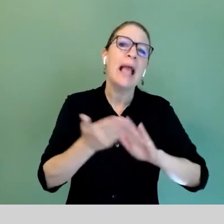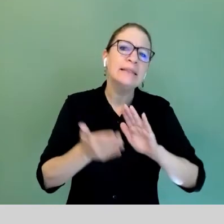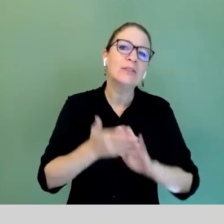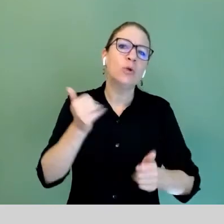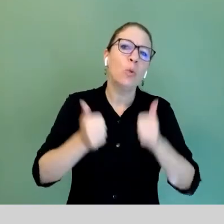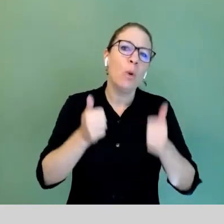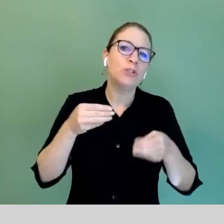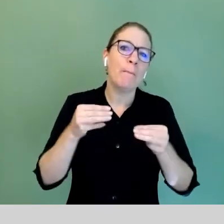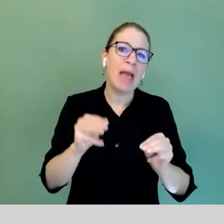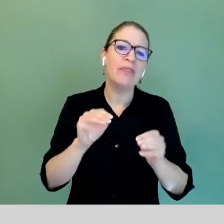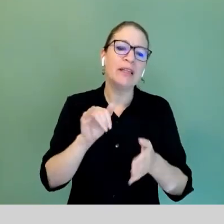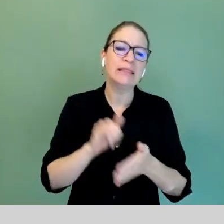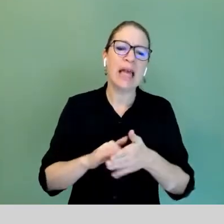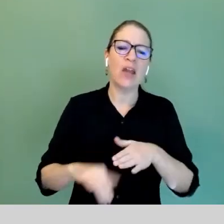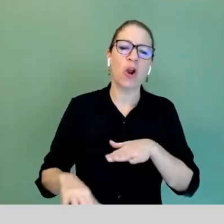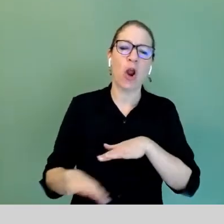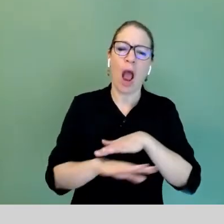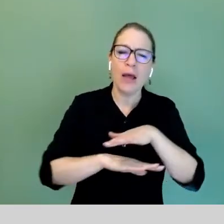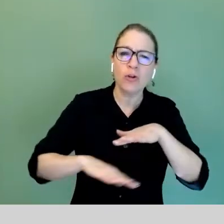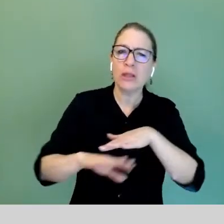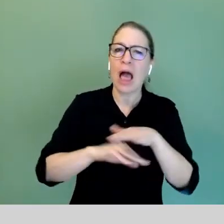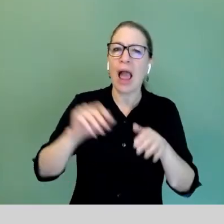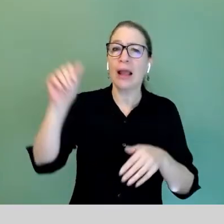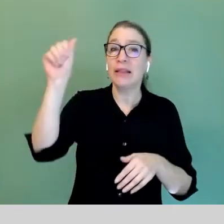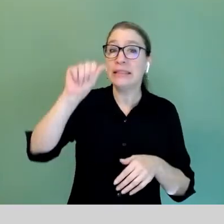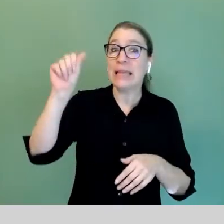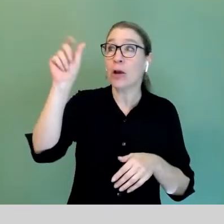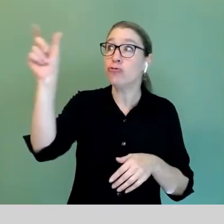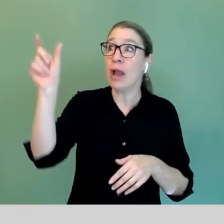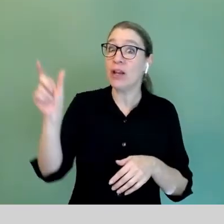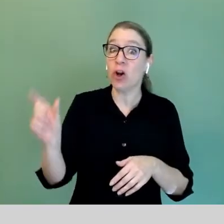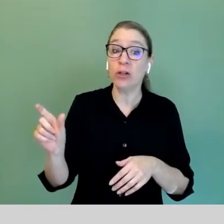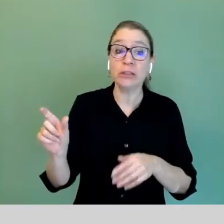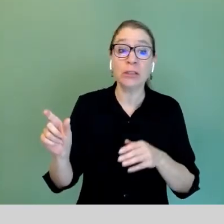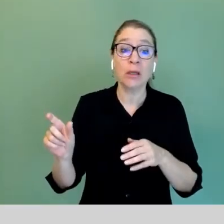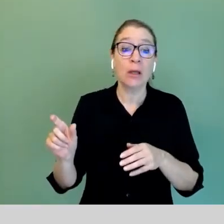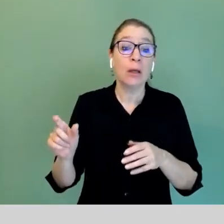that are sort of like underlying those decorators directly.